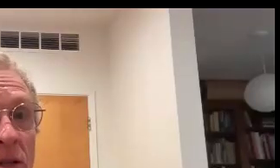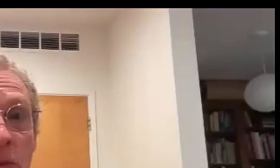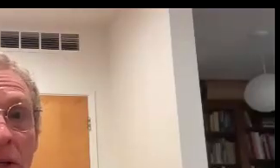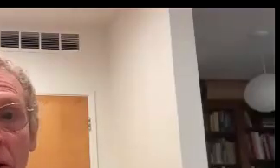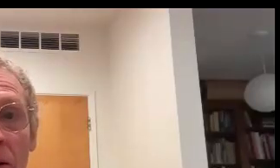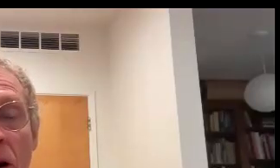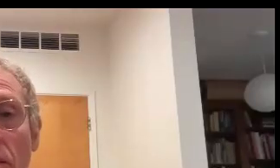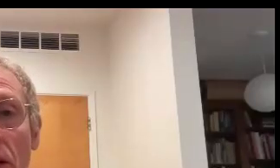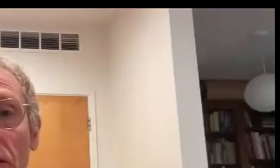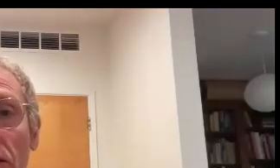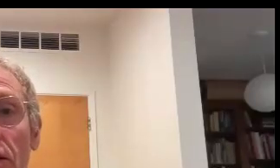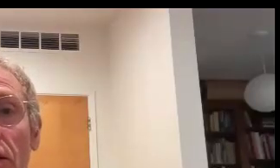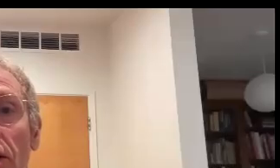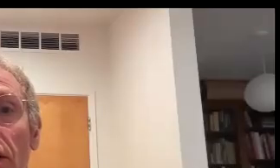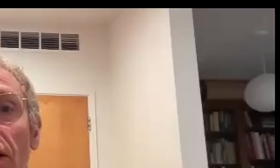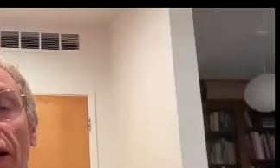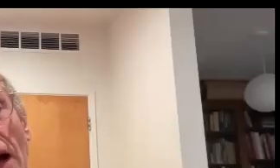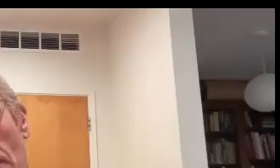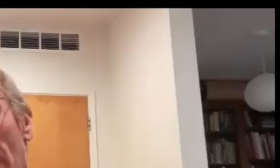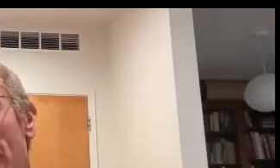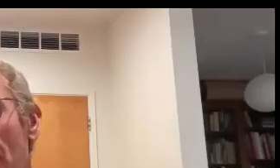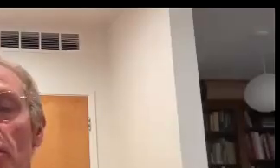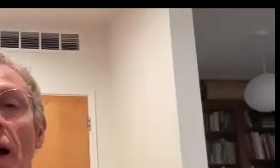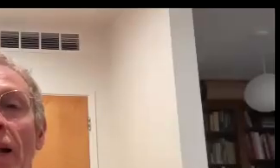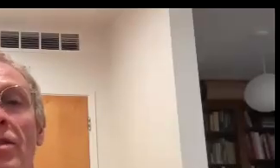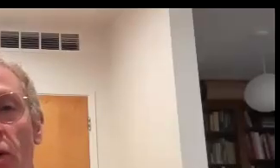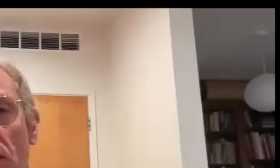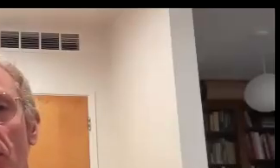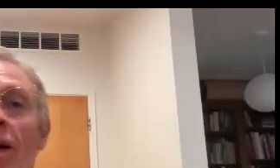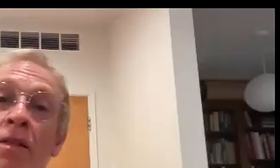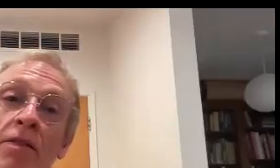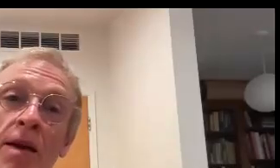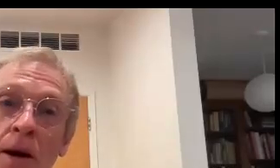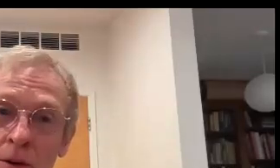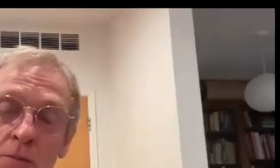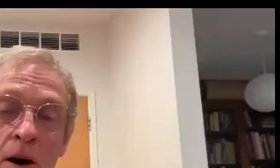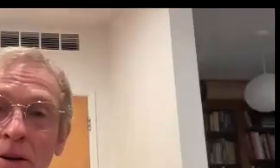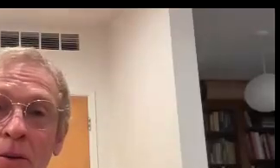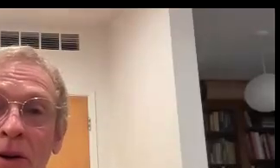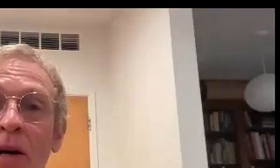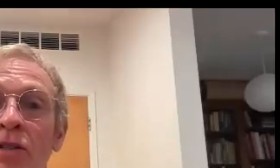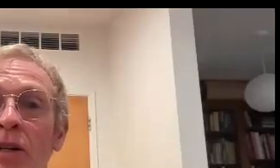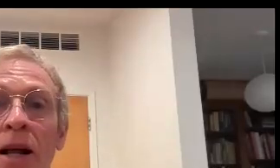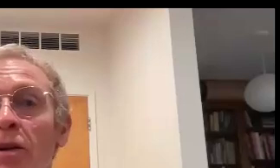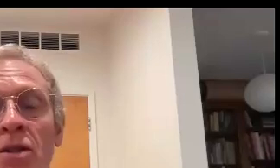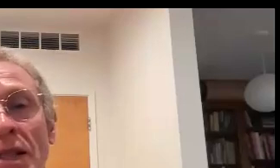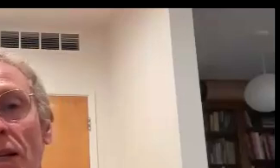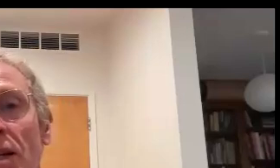in the SpeedGrader comments like, I might give them feedback and ask a question. Then they might respond with a question and I don't see it.